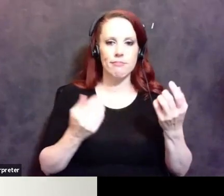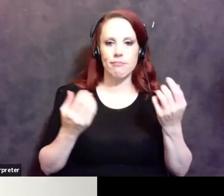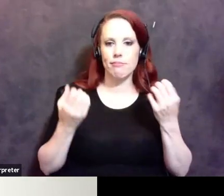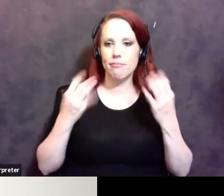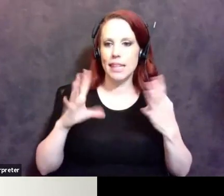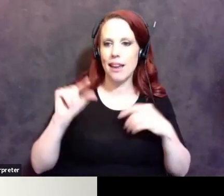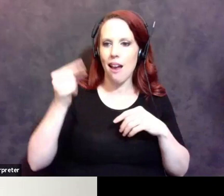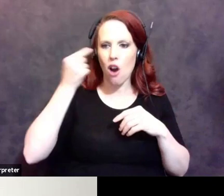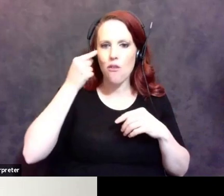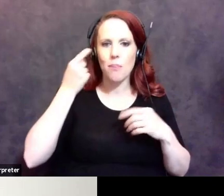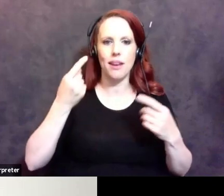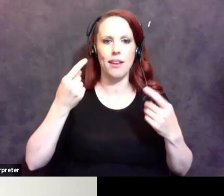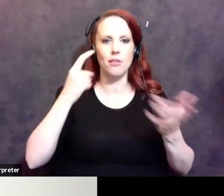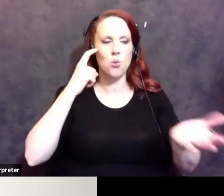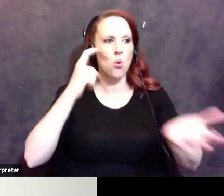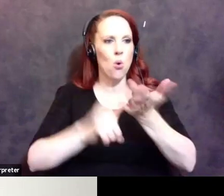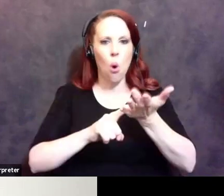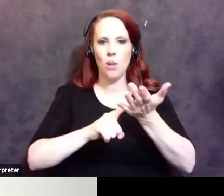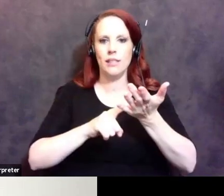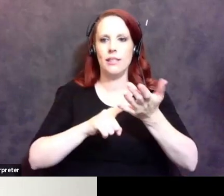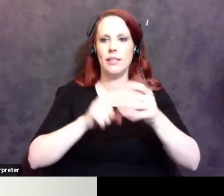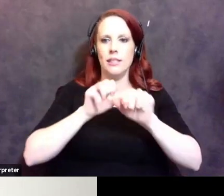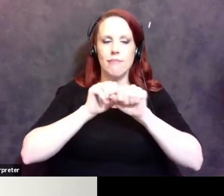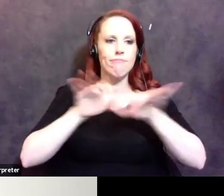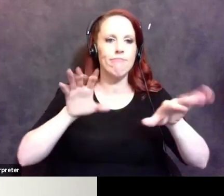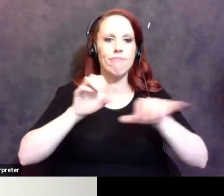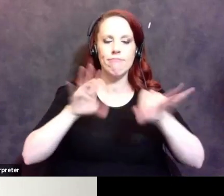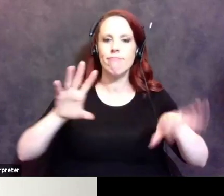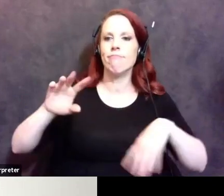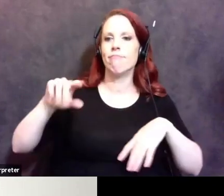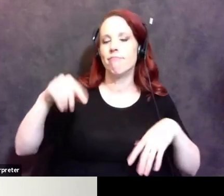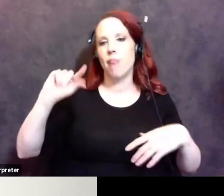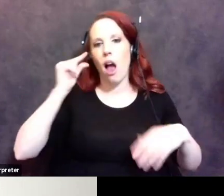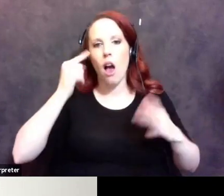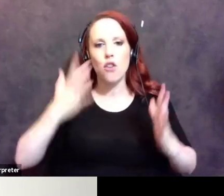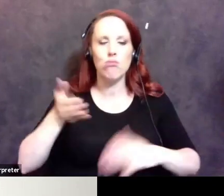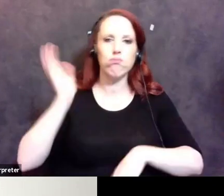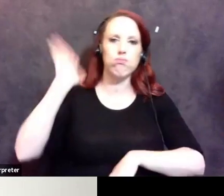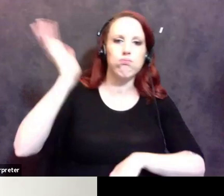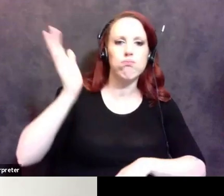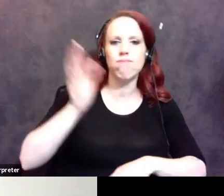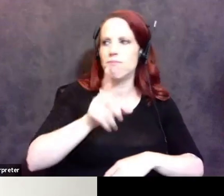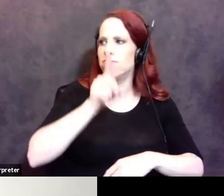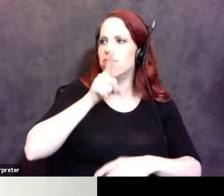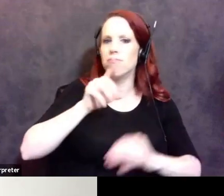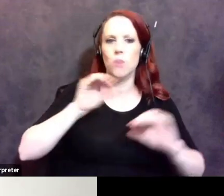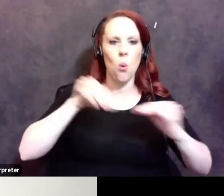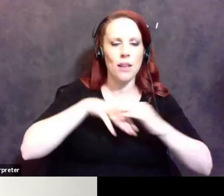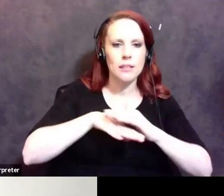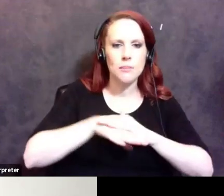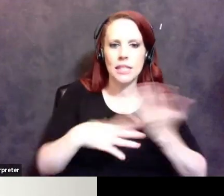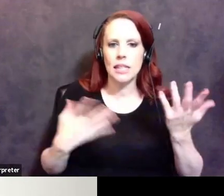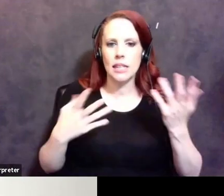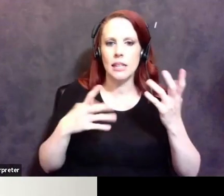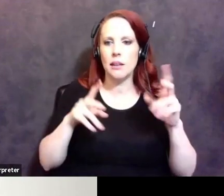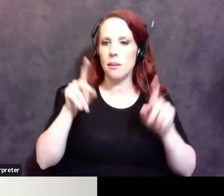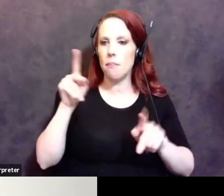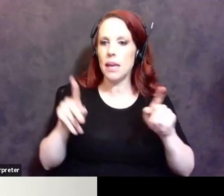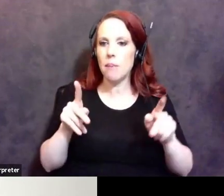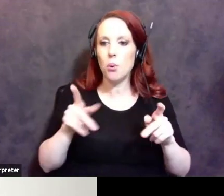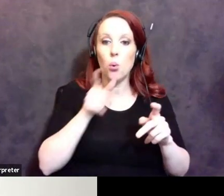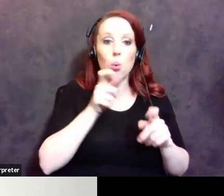notices that were going out that were not accessible and people who were deaf and didn't